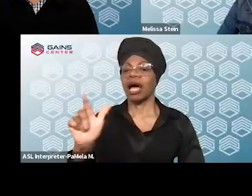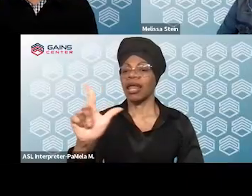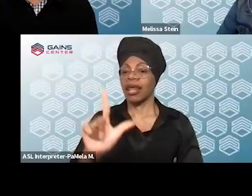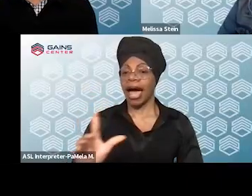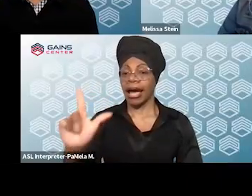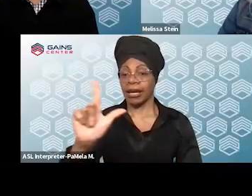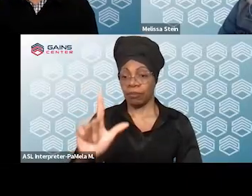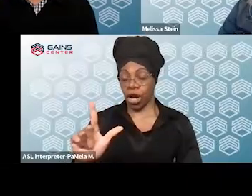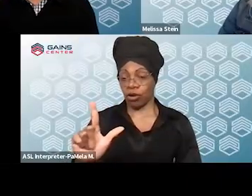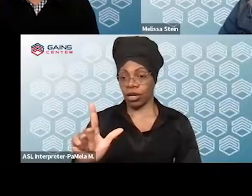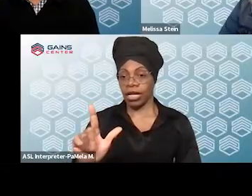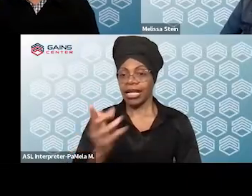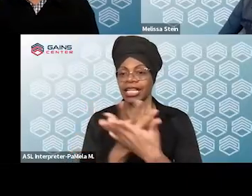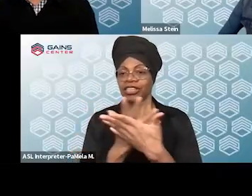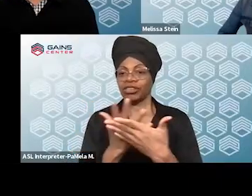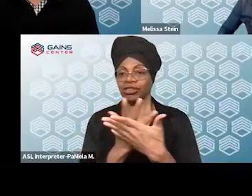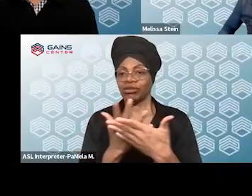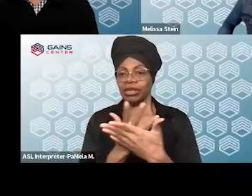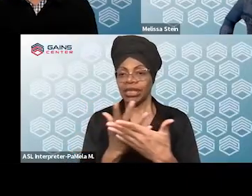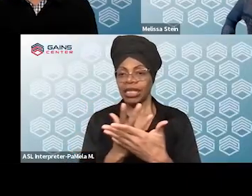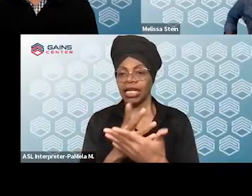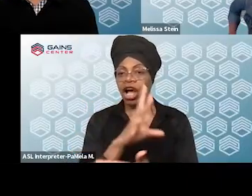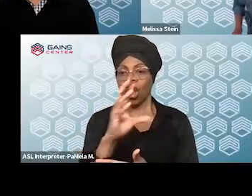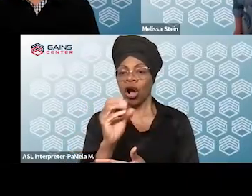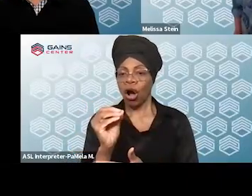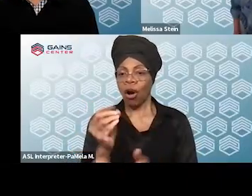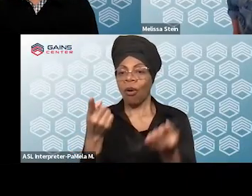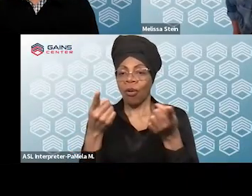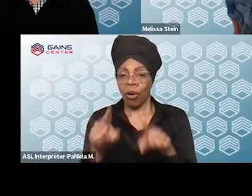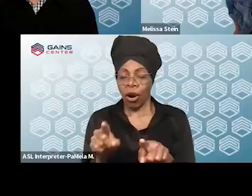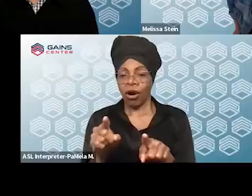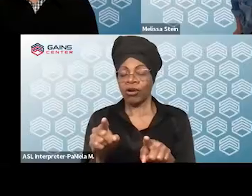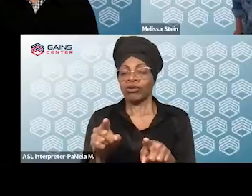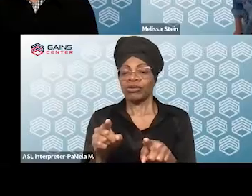It is screening and assessment of co-occurring disorders in the criminal justice system.